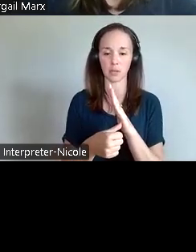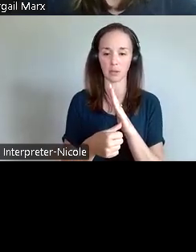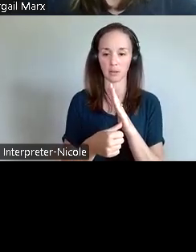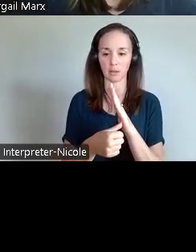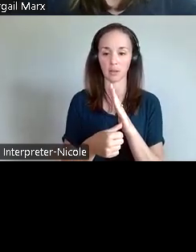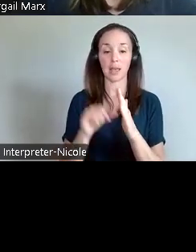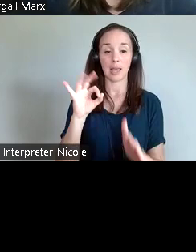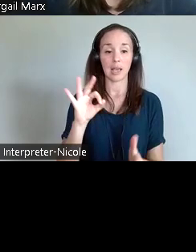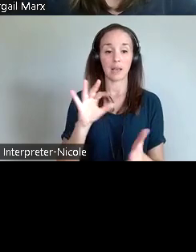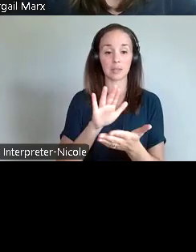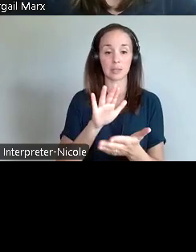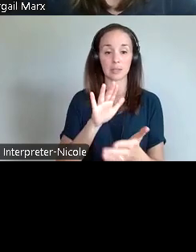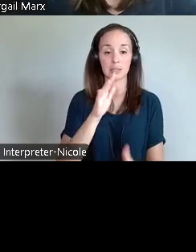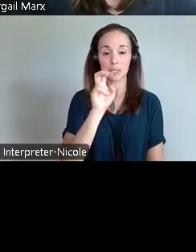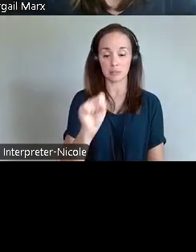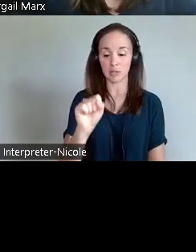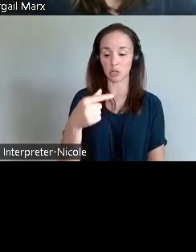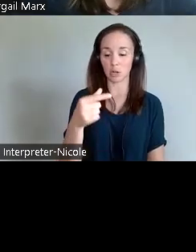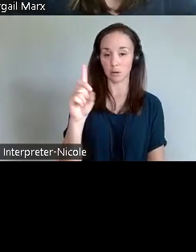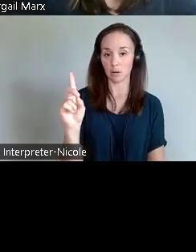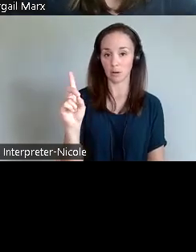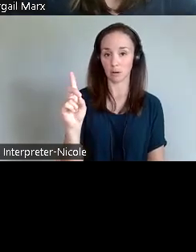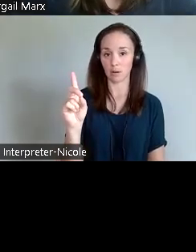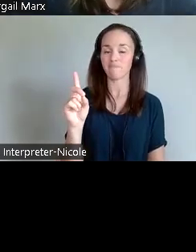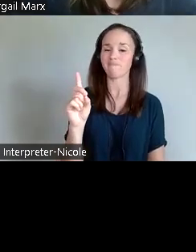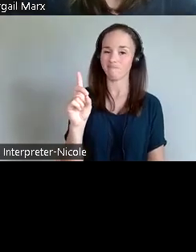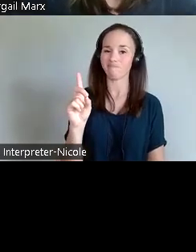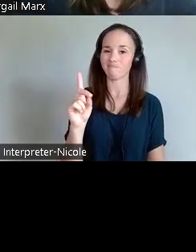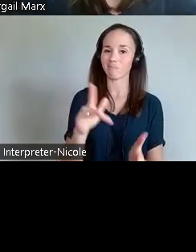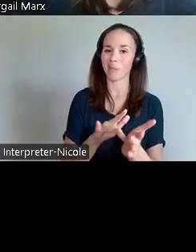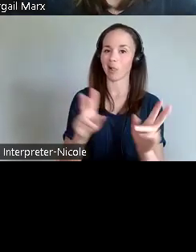generating device is found to be medically necessary for someone, schools are not